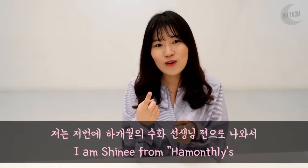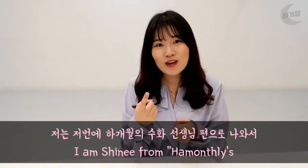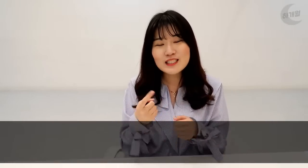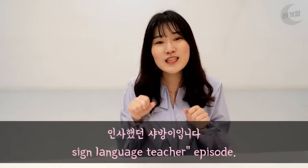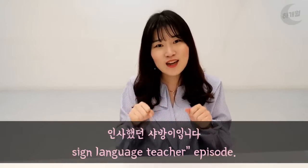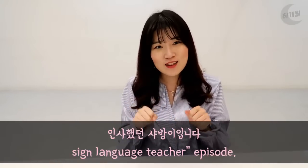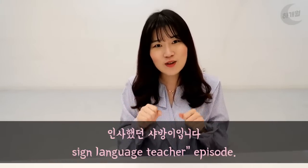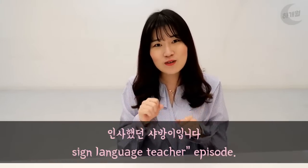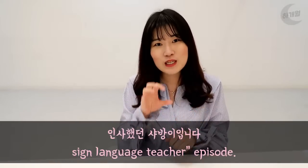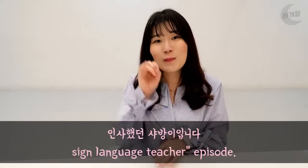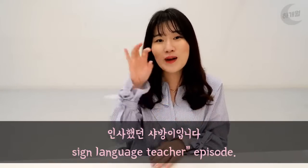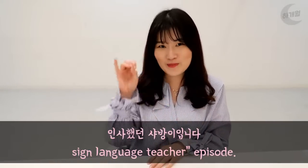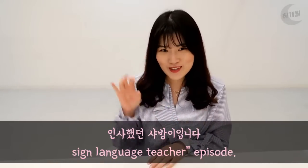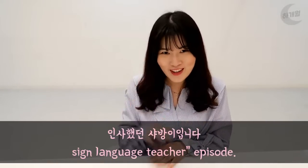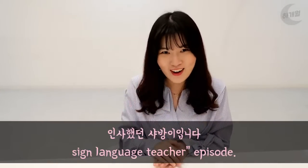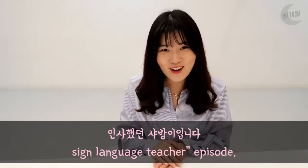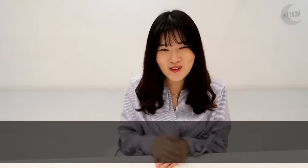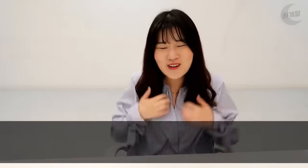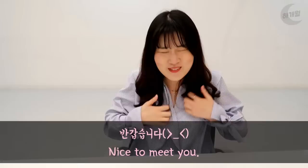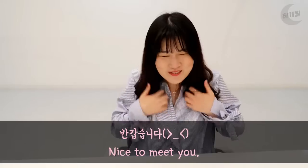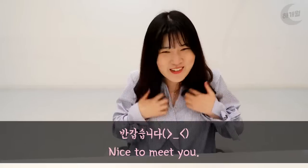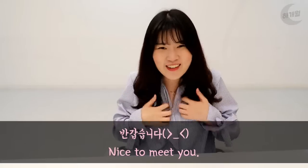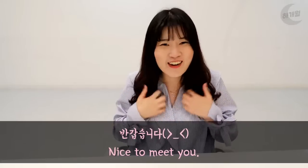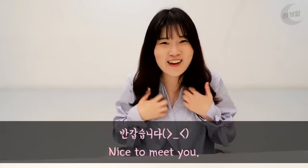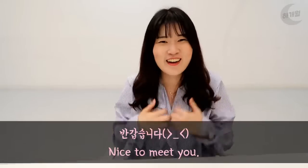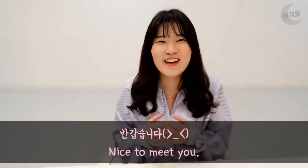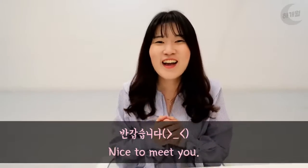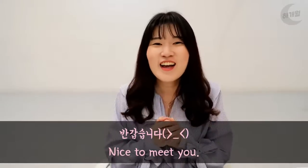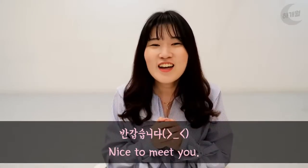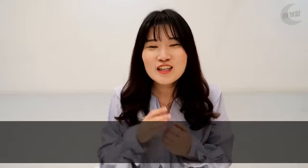sign language teacher” episode. Nice to meet you.